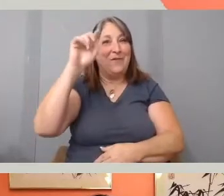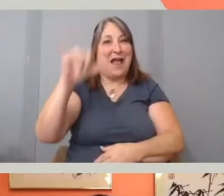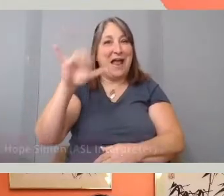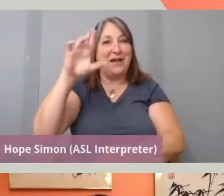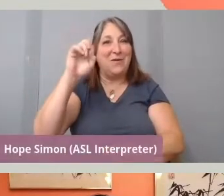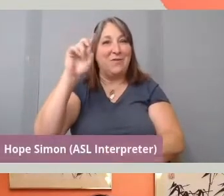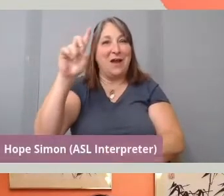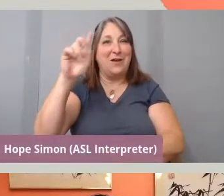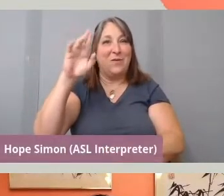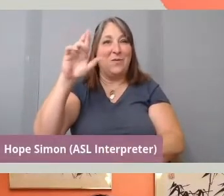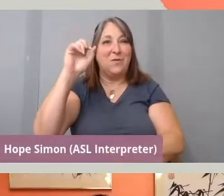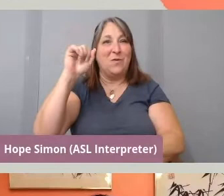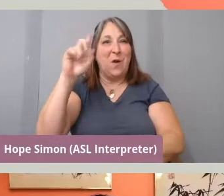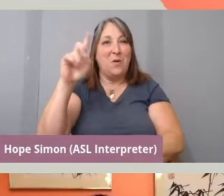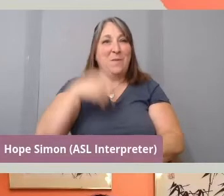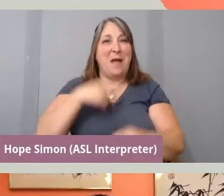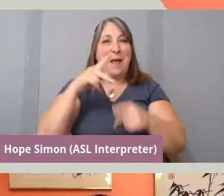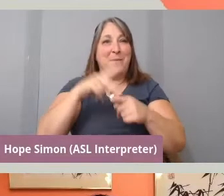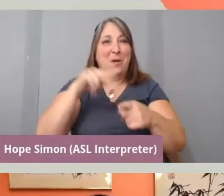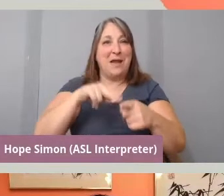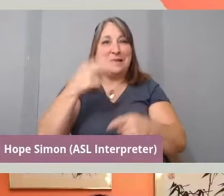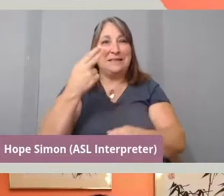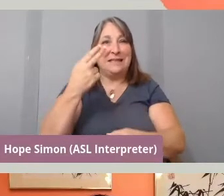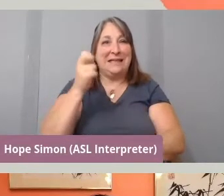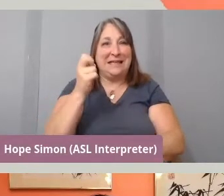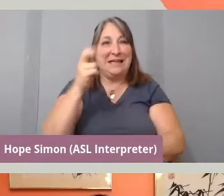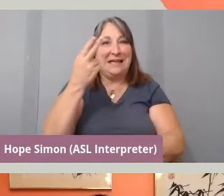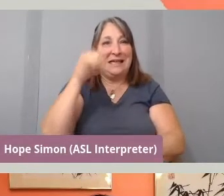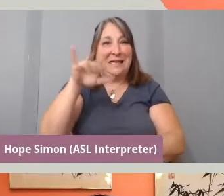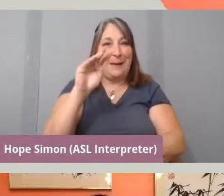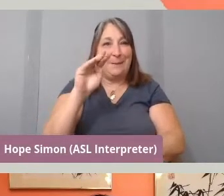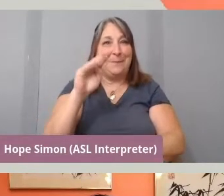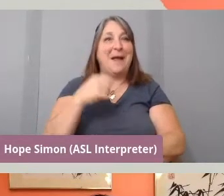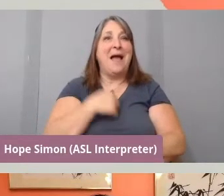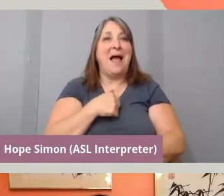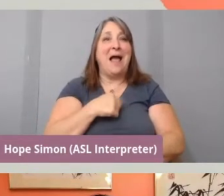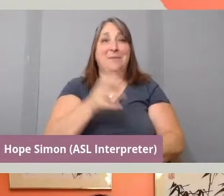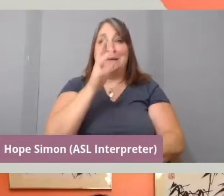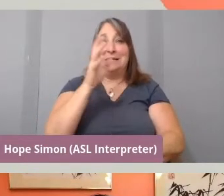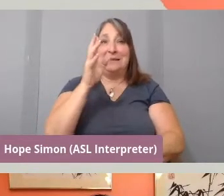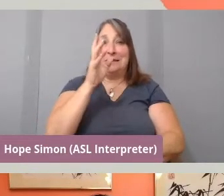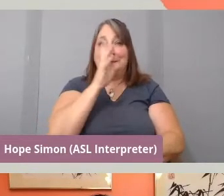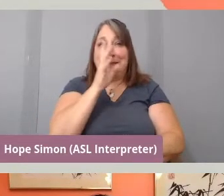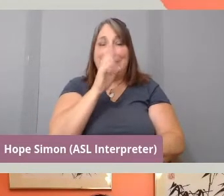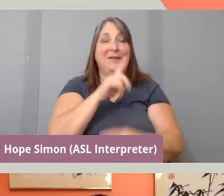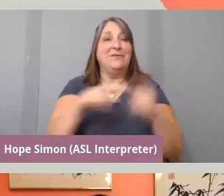and my pronouns are he and him. I'm speaking to you from Tongva land